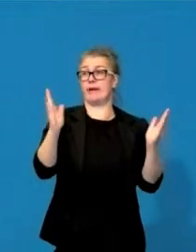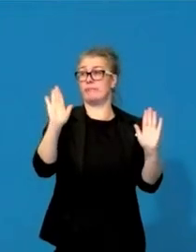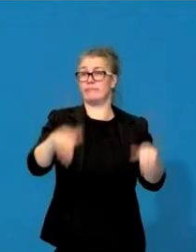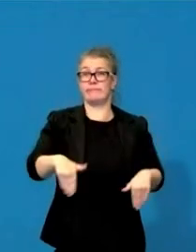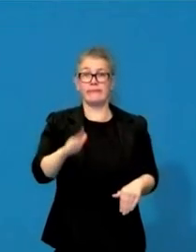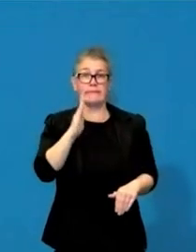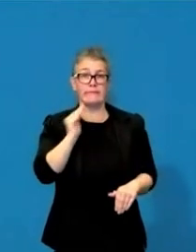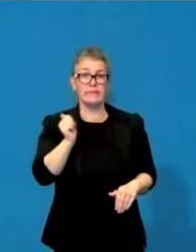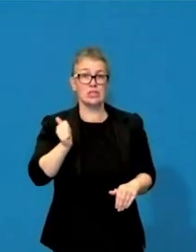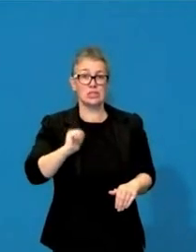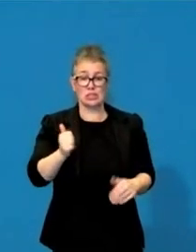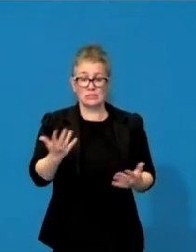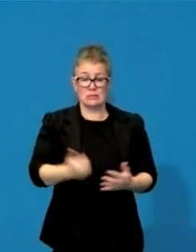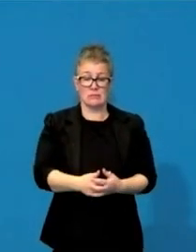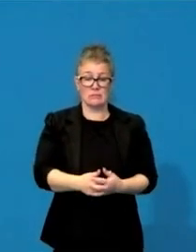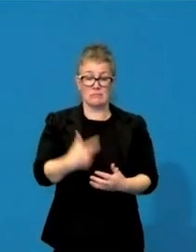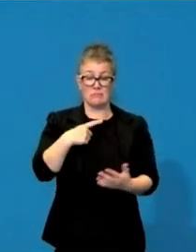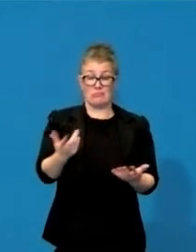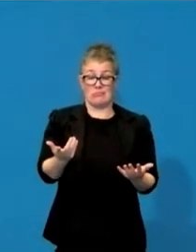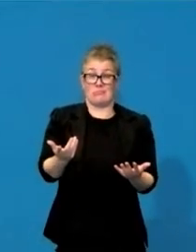given up on them, because I would have, I reckon.